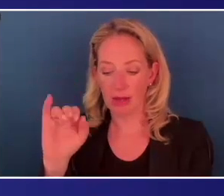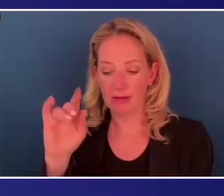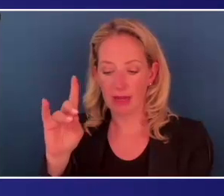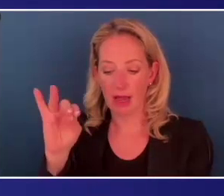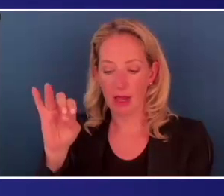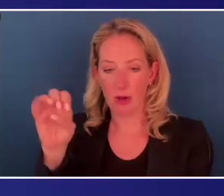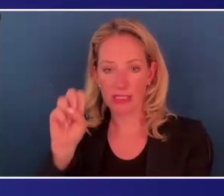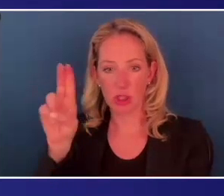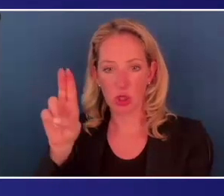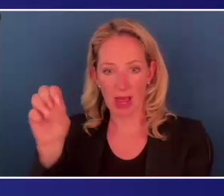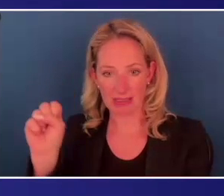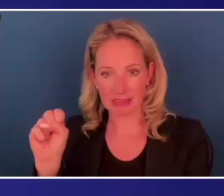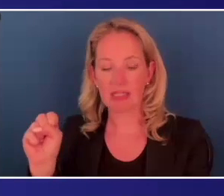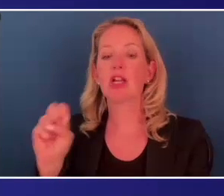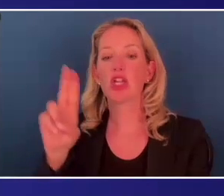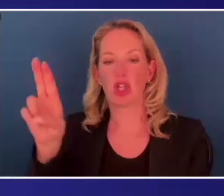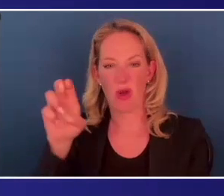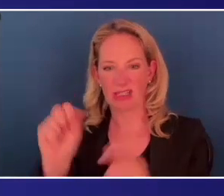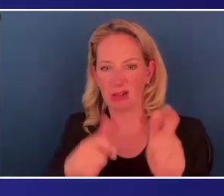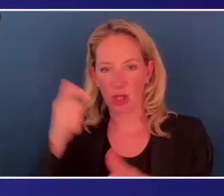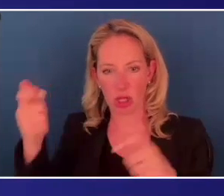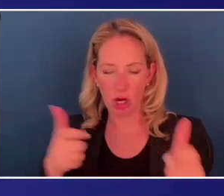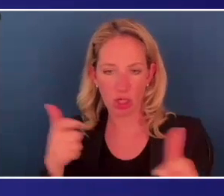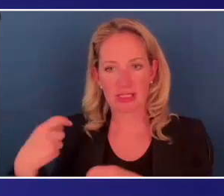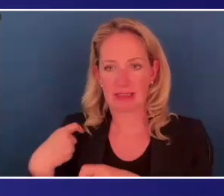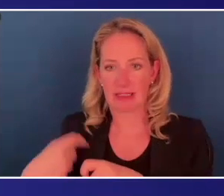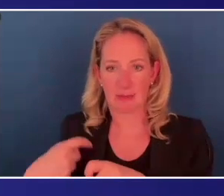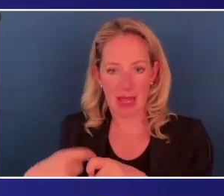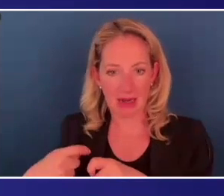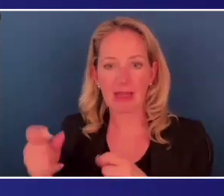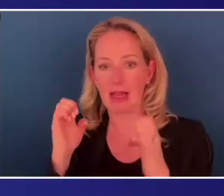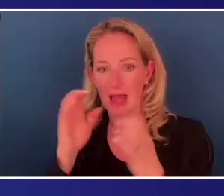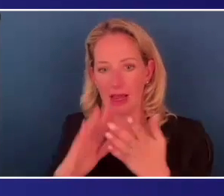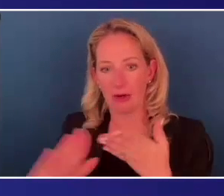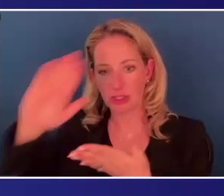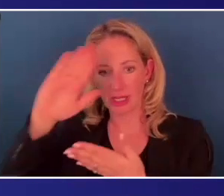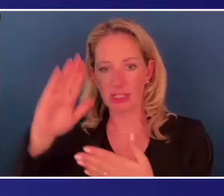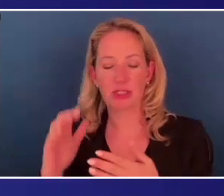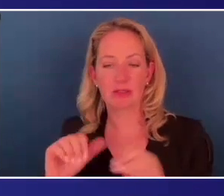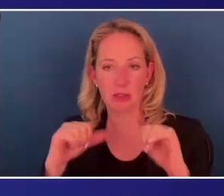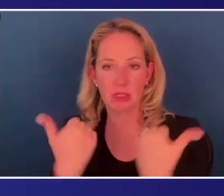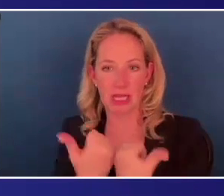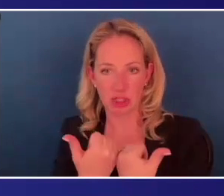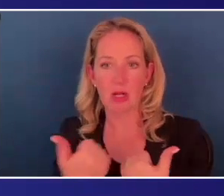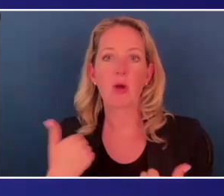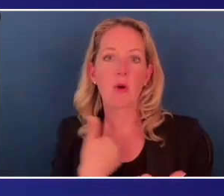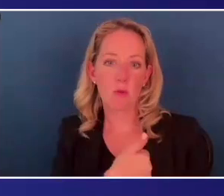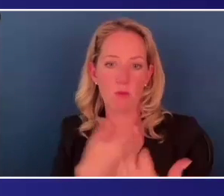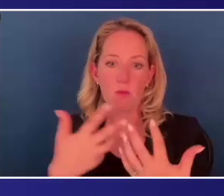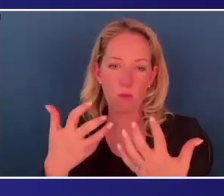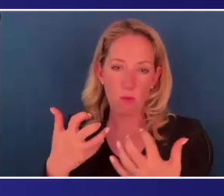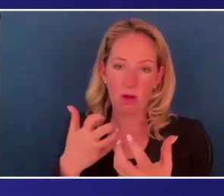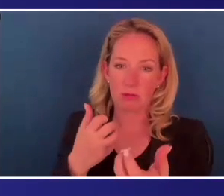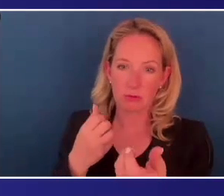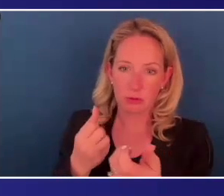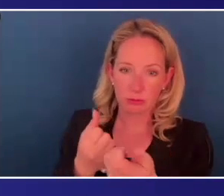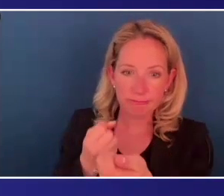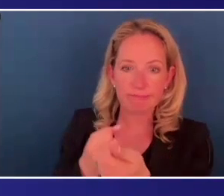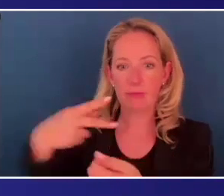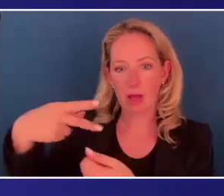We strongly post the permit's efforts to restrict nonprofit employer agility to public service loan forgiveness as to outlined in the recent executive order.